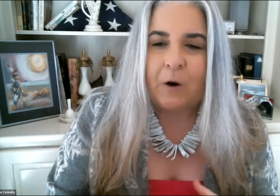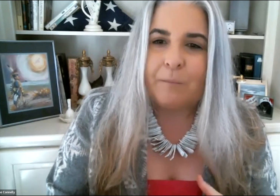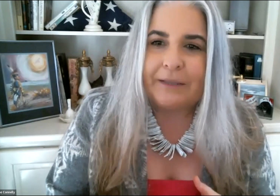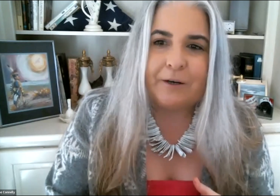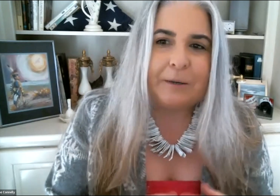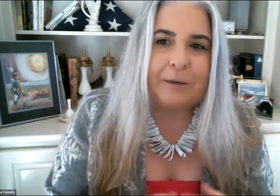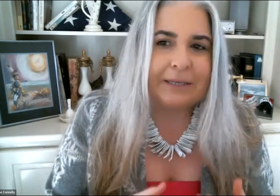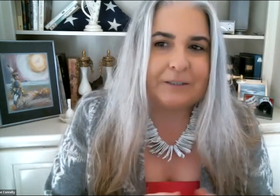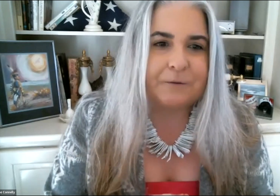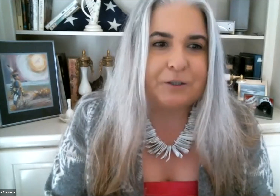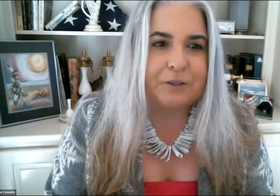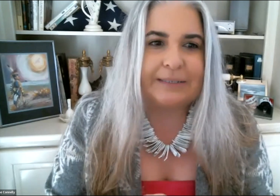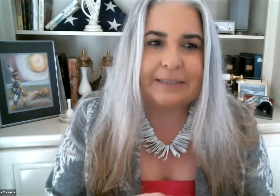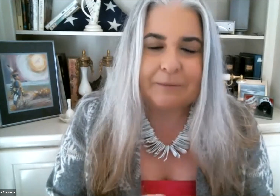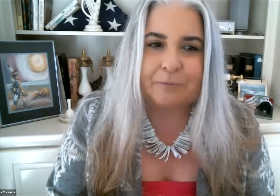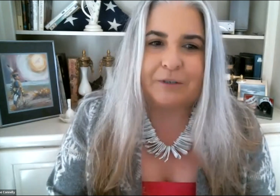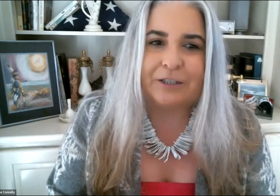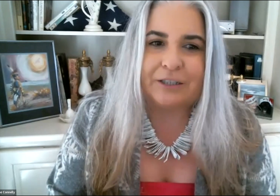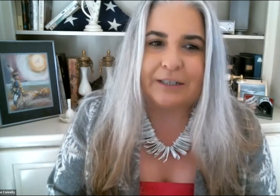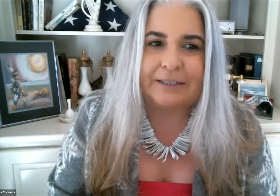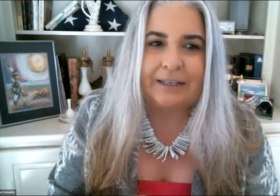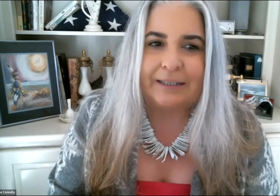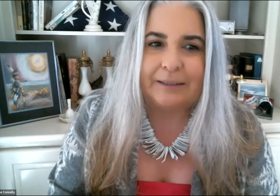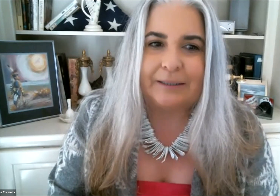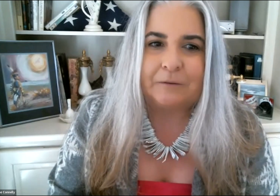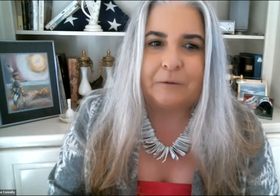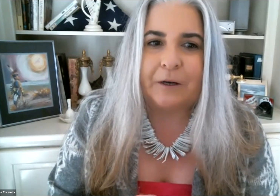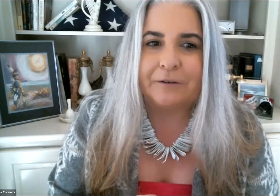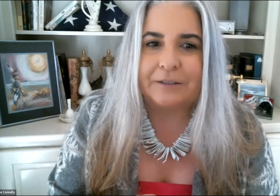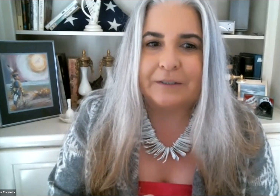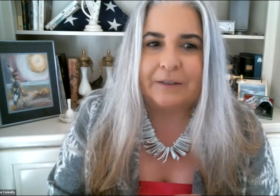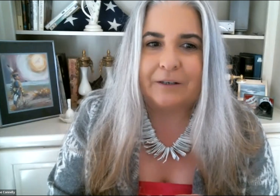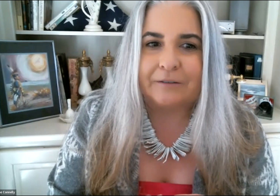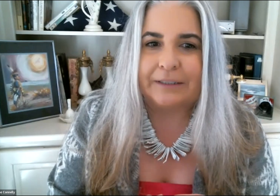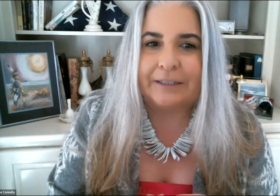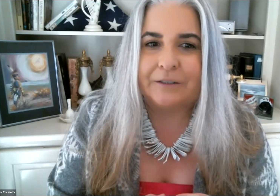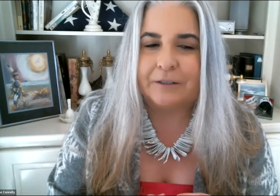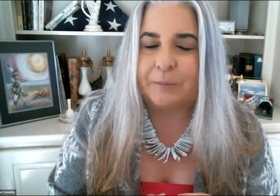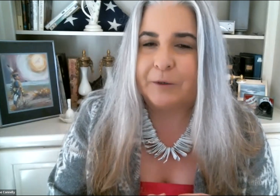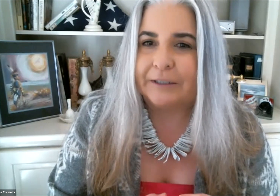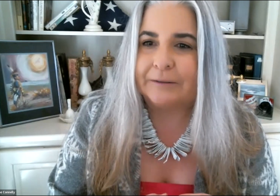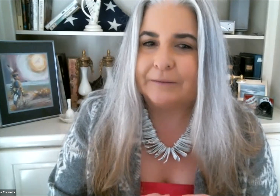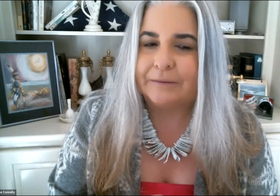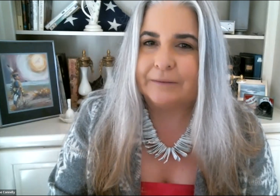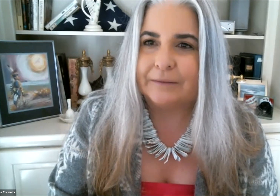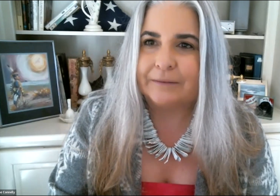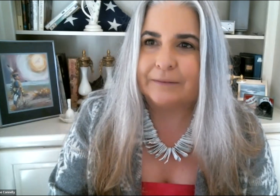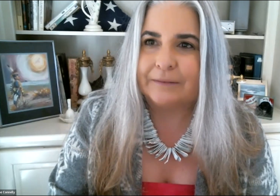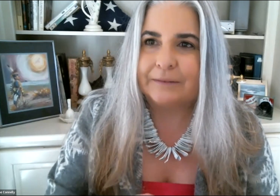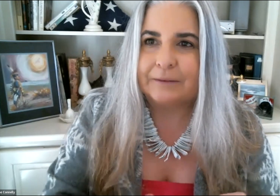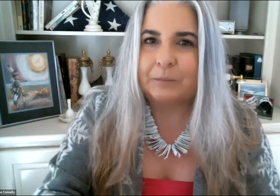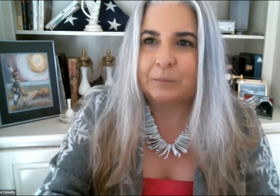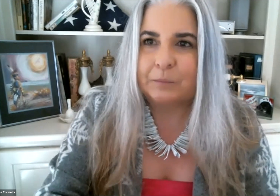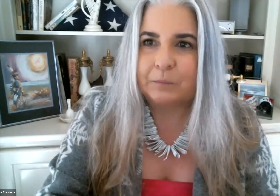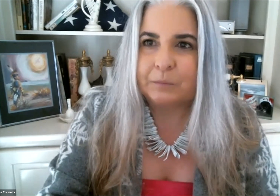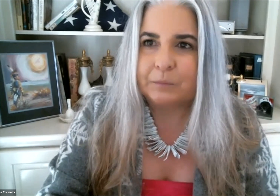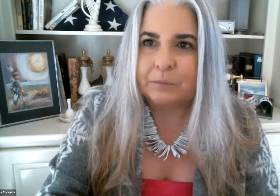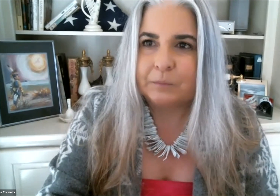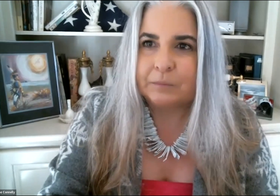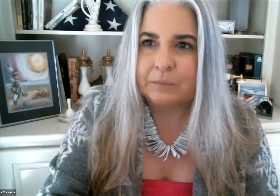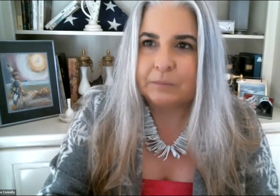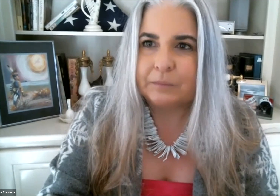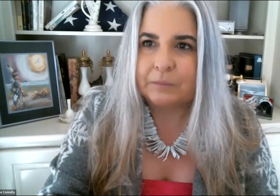Might there be plans for doing a similar project? for others that are related to this memorial?